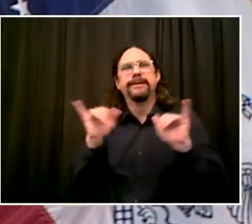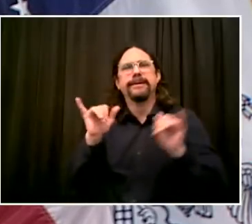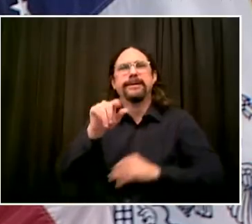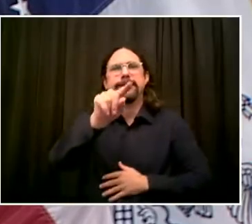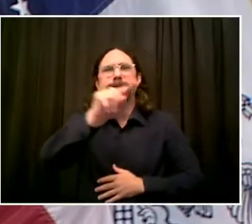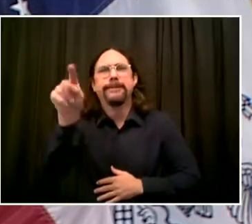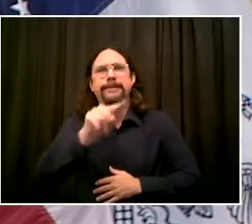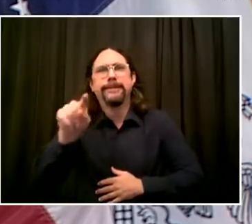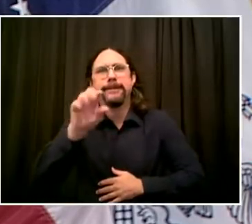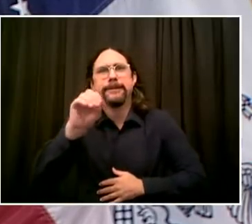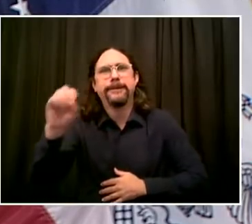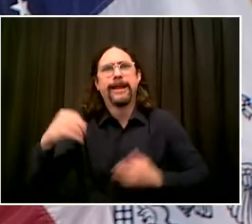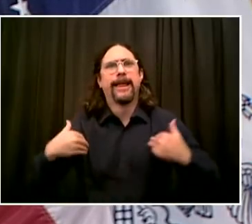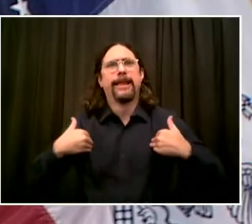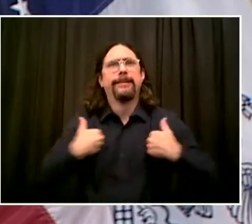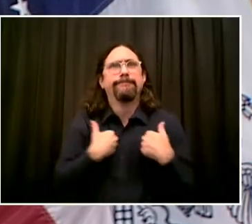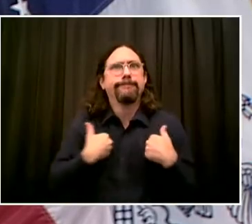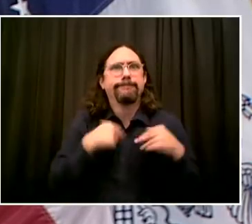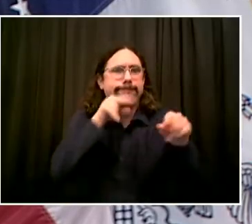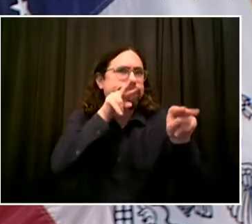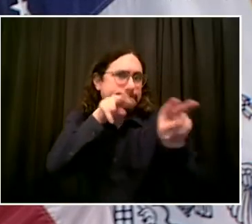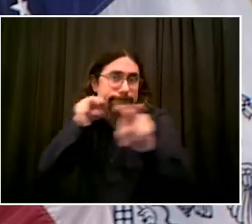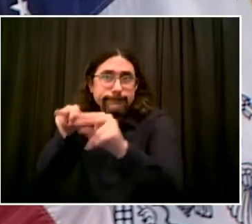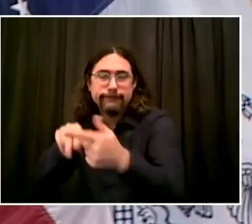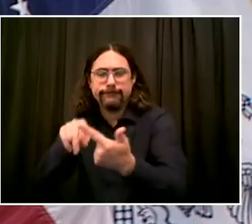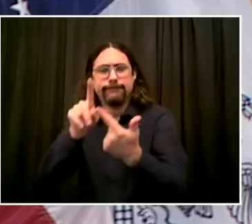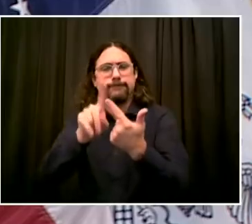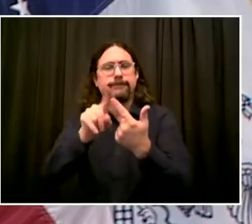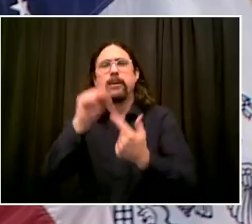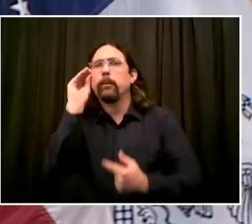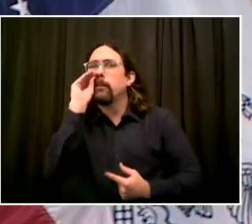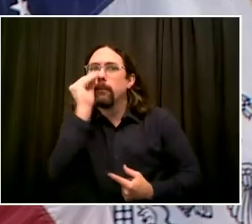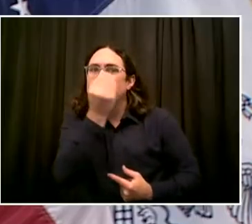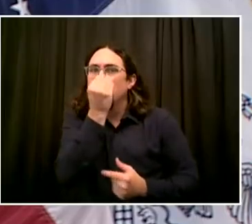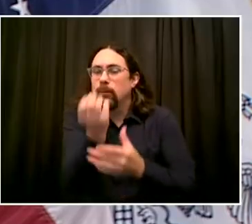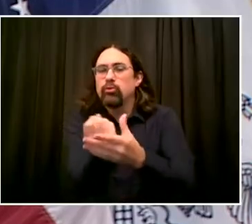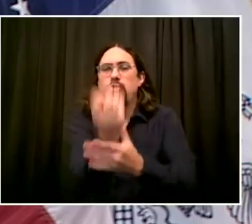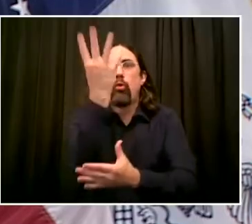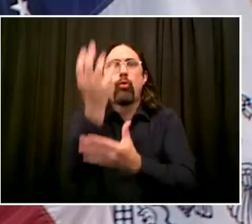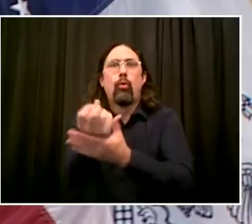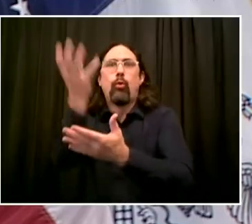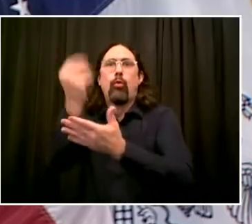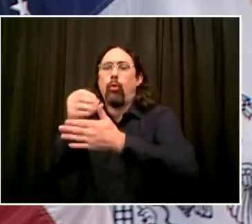ABOUT OUTDOOR